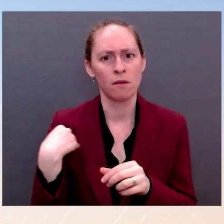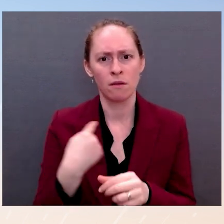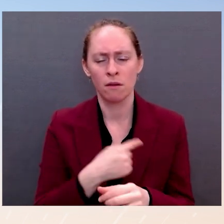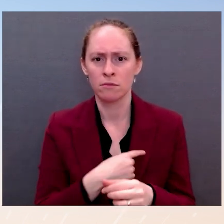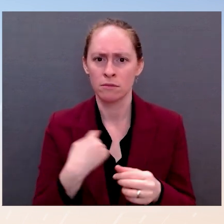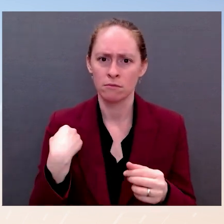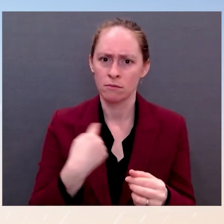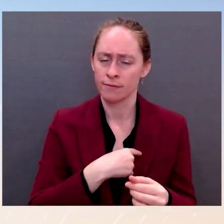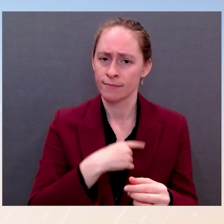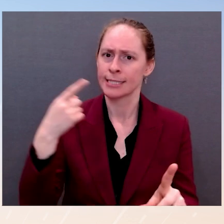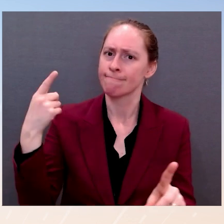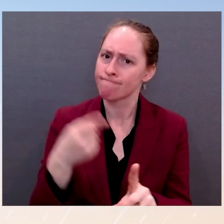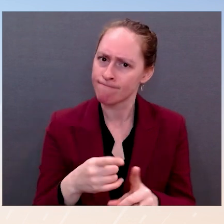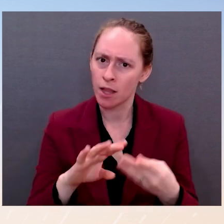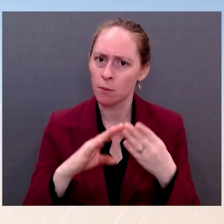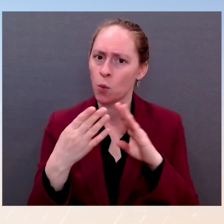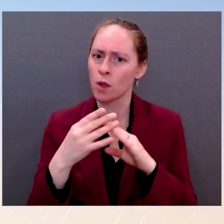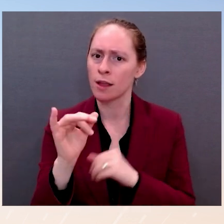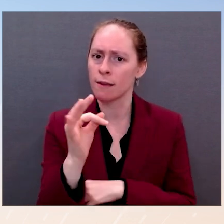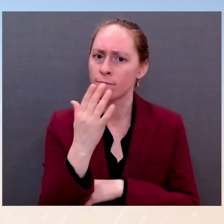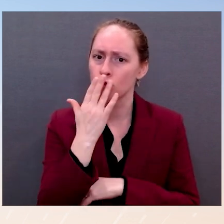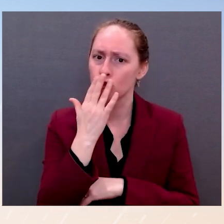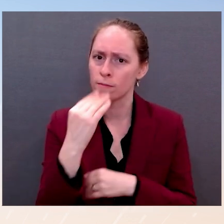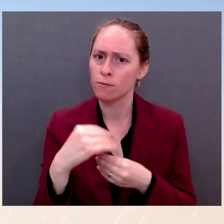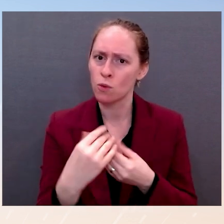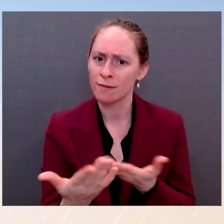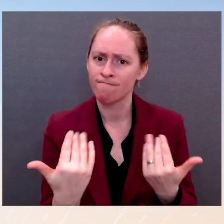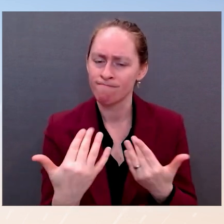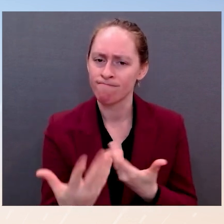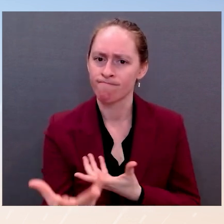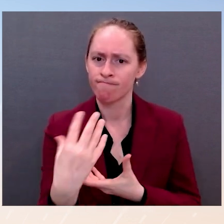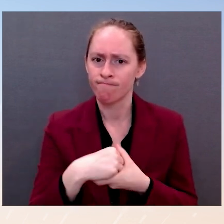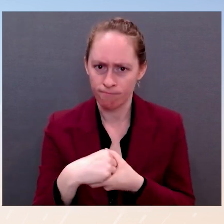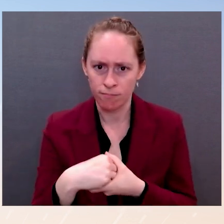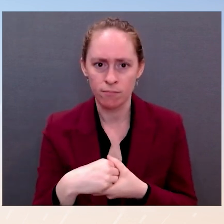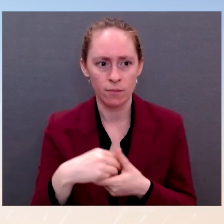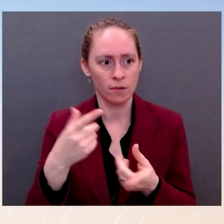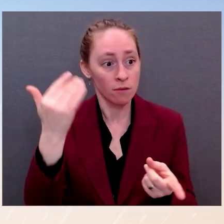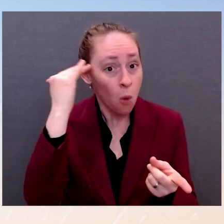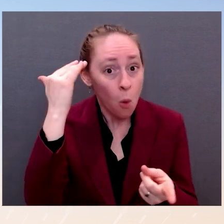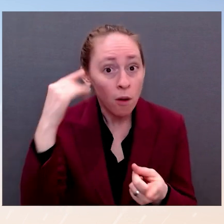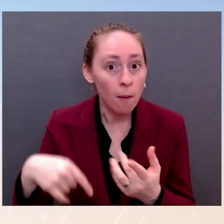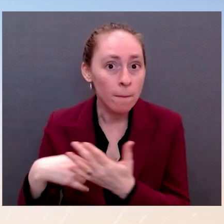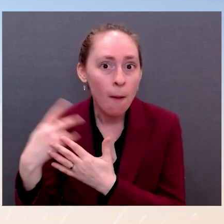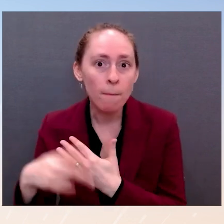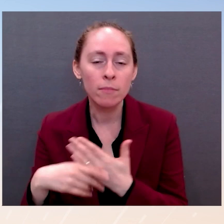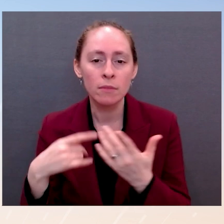to make sure that communities of color in particular are enrolled in our programs and made aware.